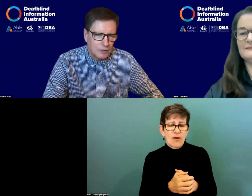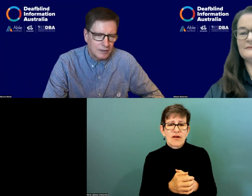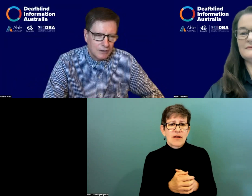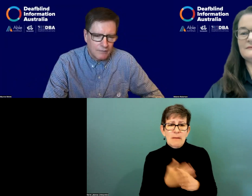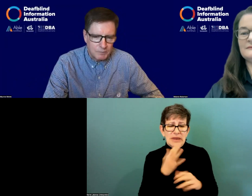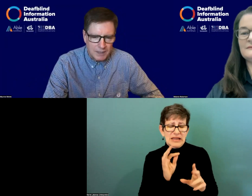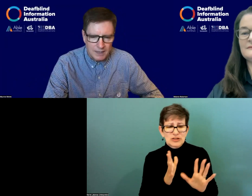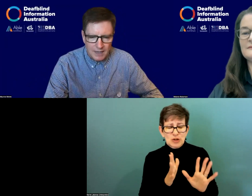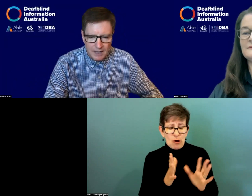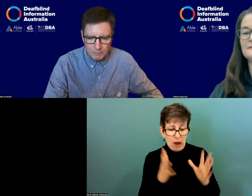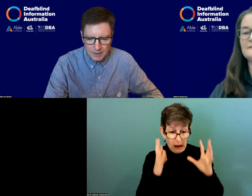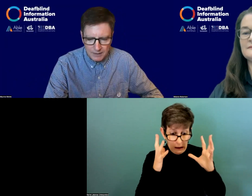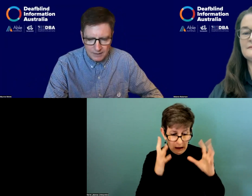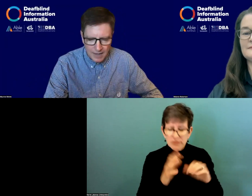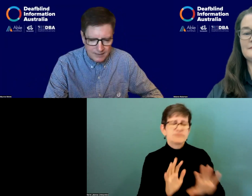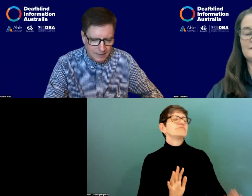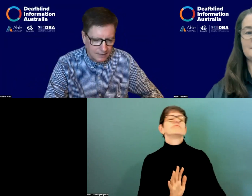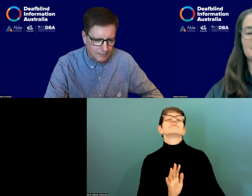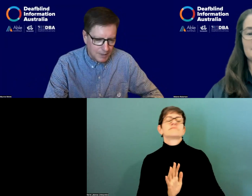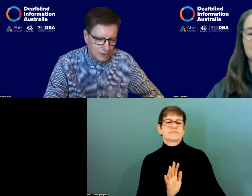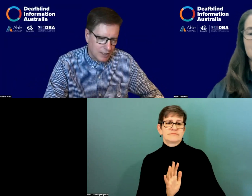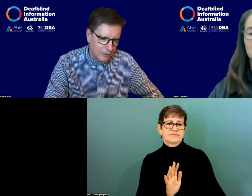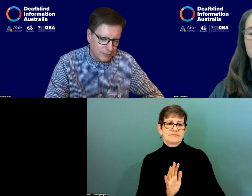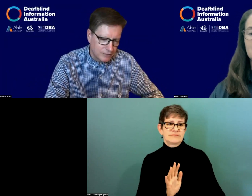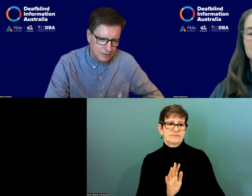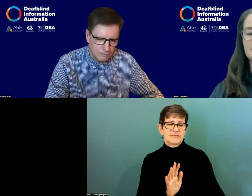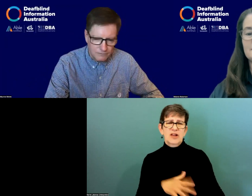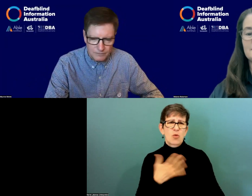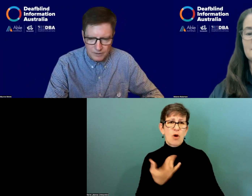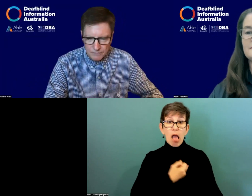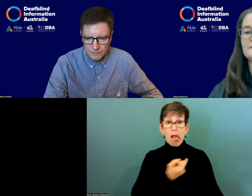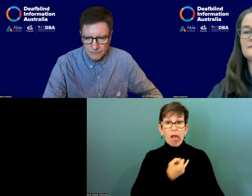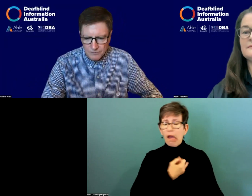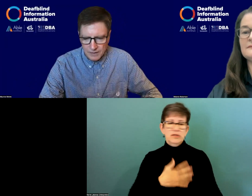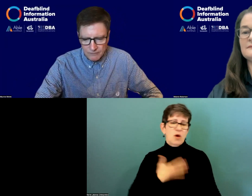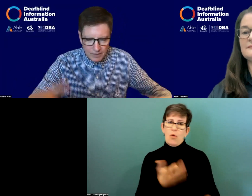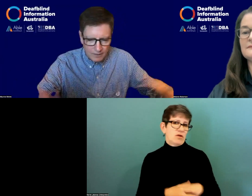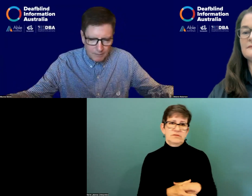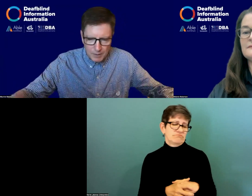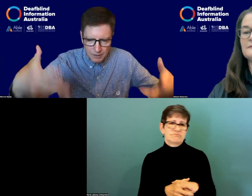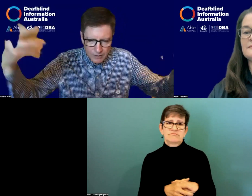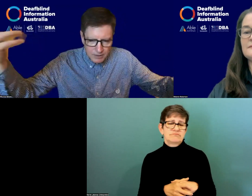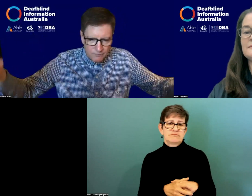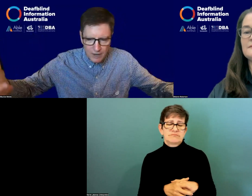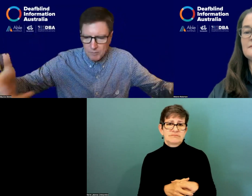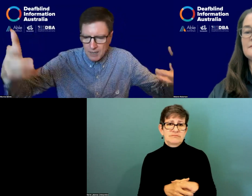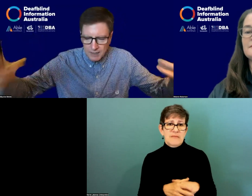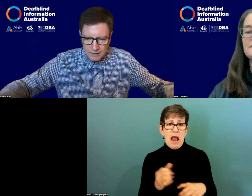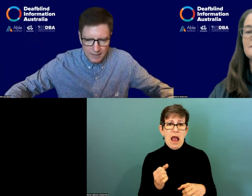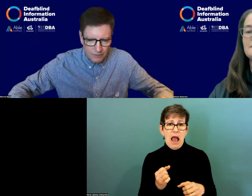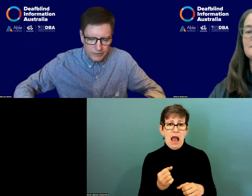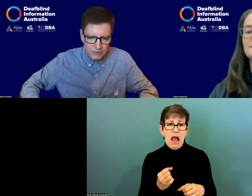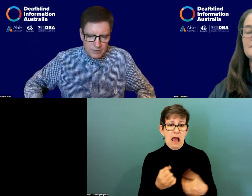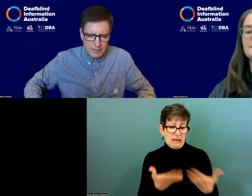Or I've been causing my child to live in an ambiguous environment and have all this stress